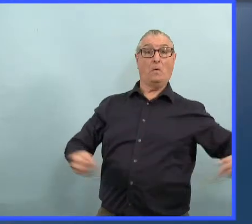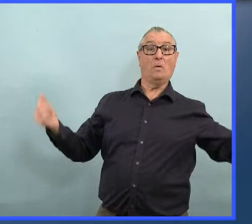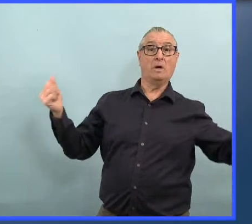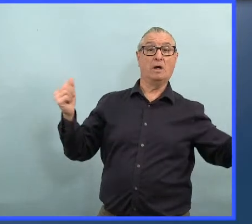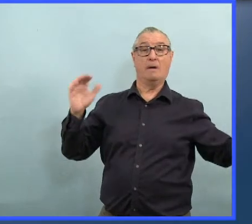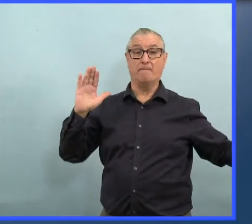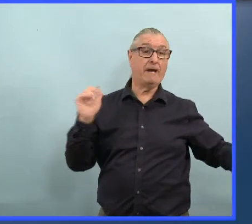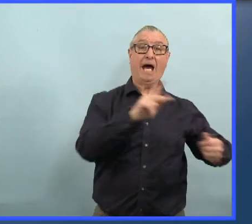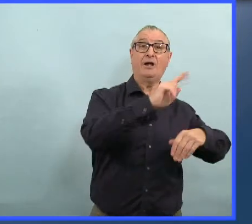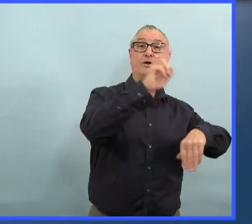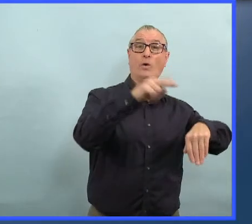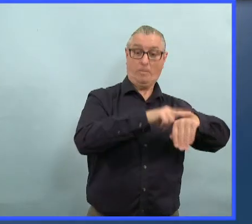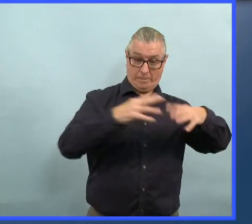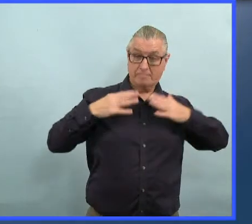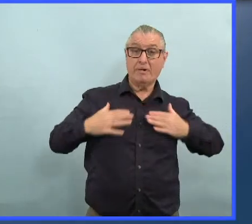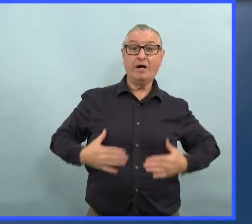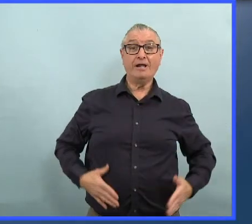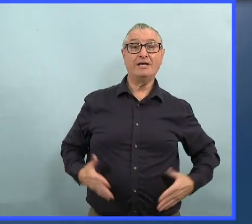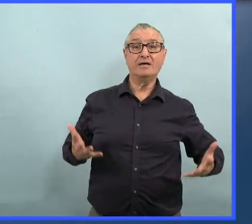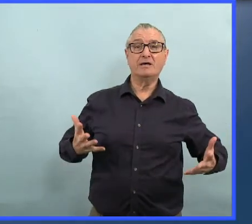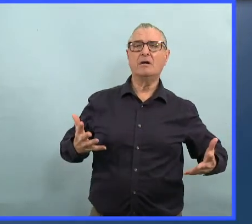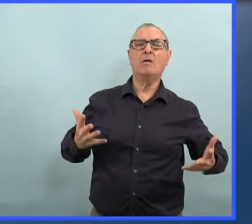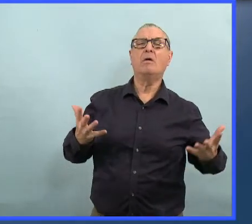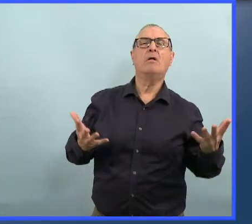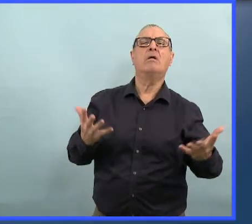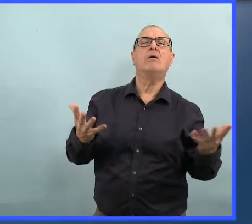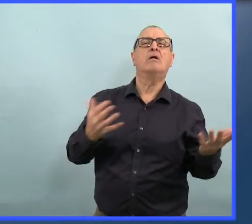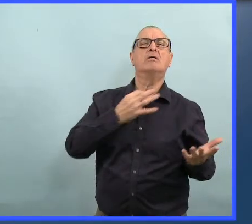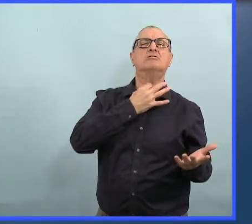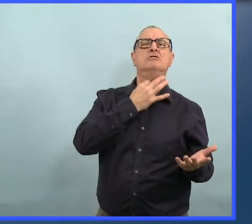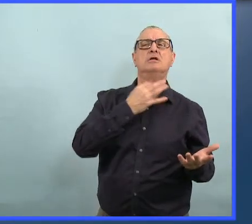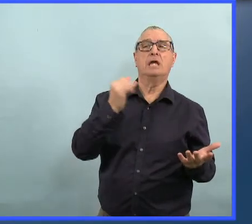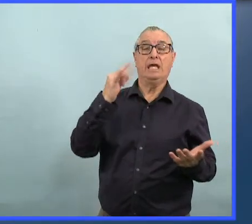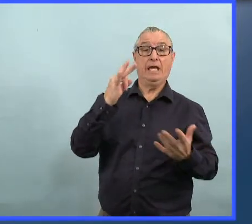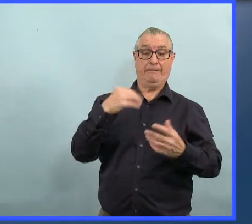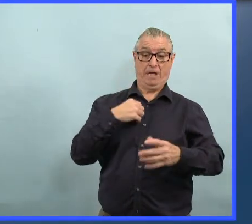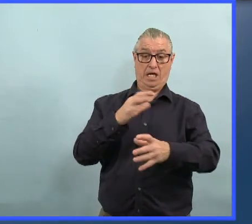what level of immunity do you have after testing positive and for how long do you have it